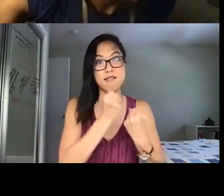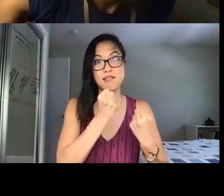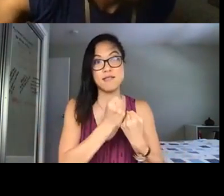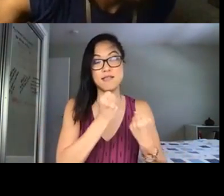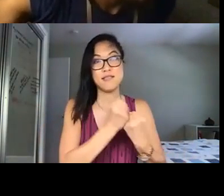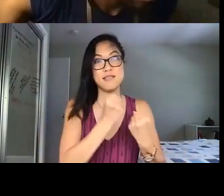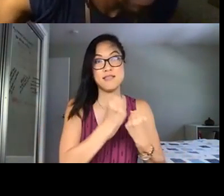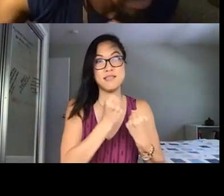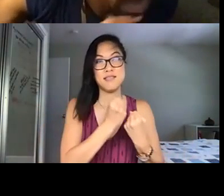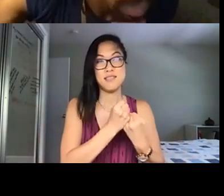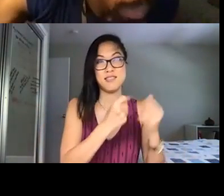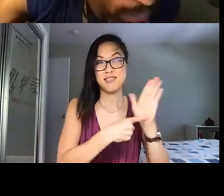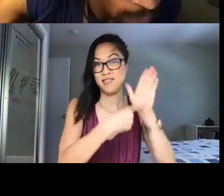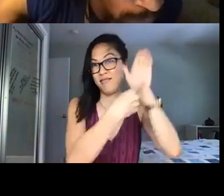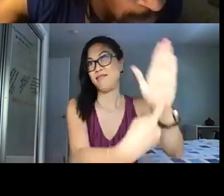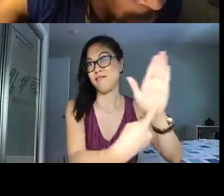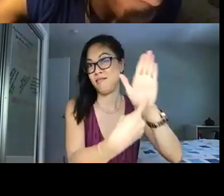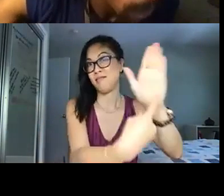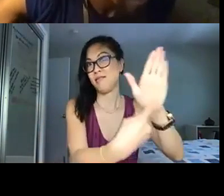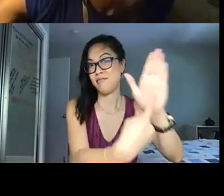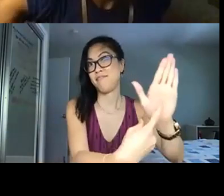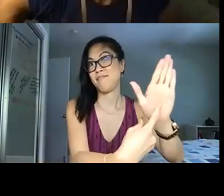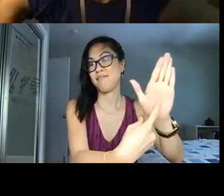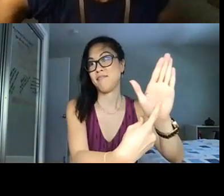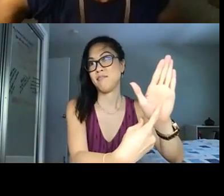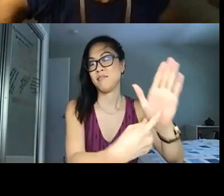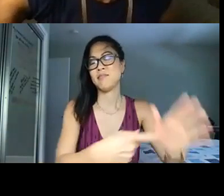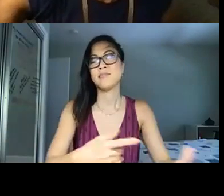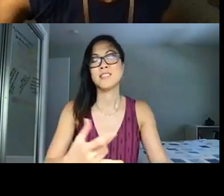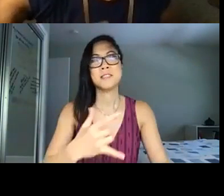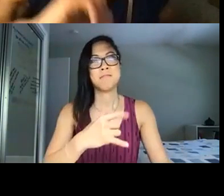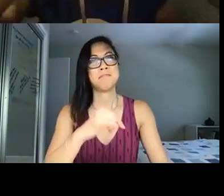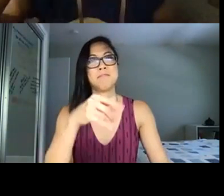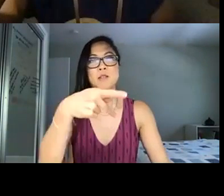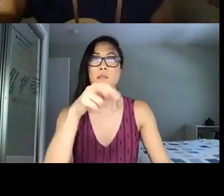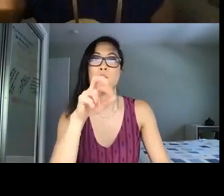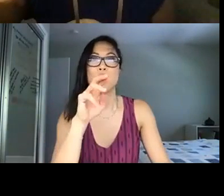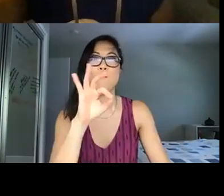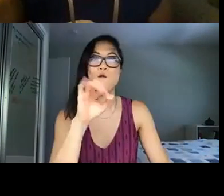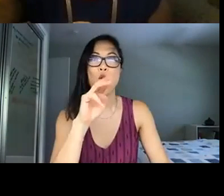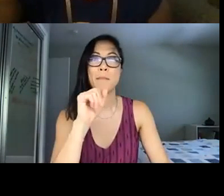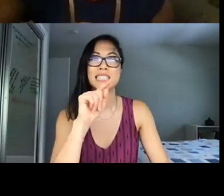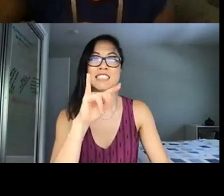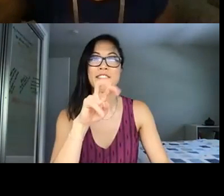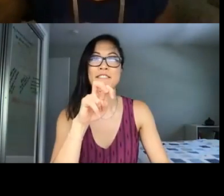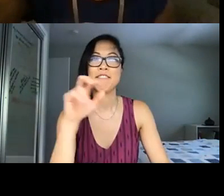And I know that the intent is probably coming from someplace good